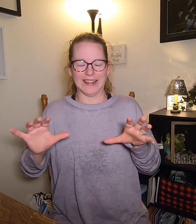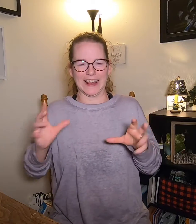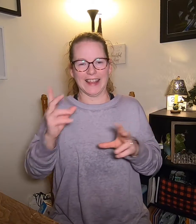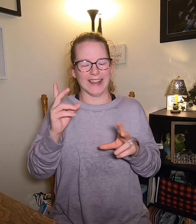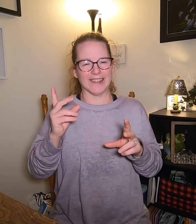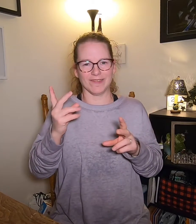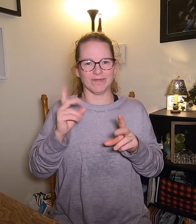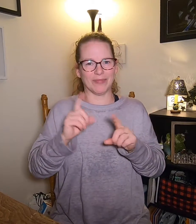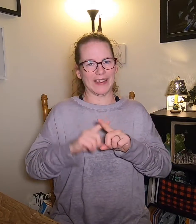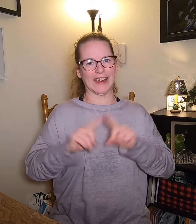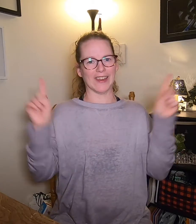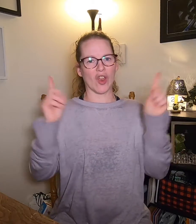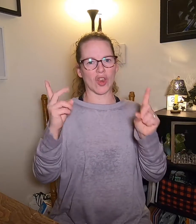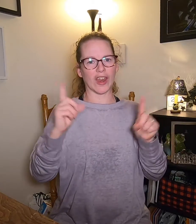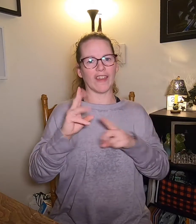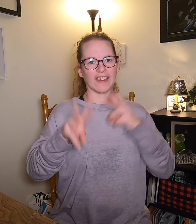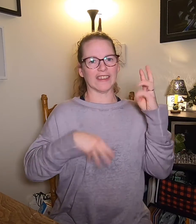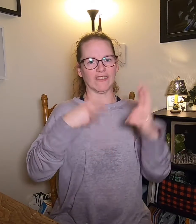Two different world.